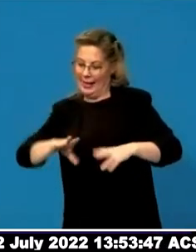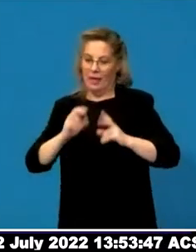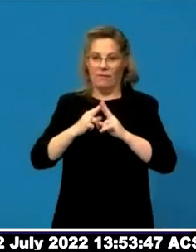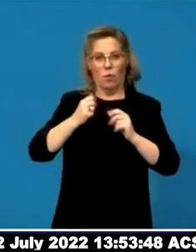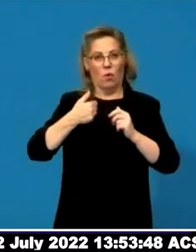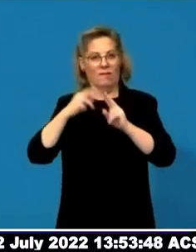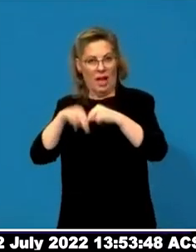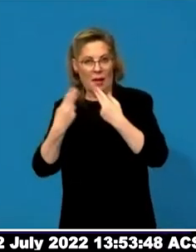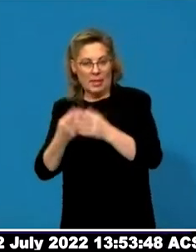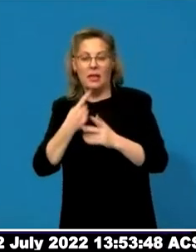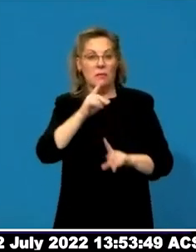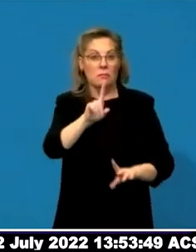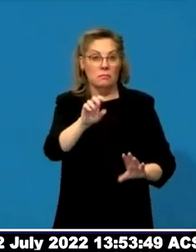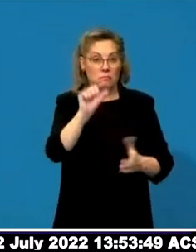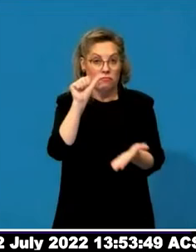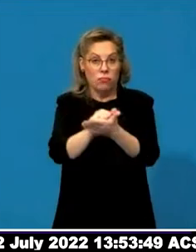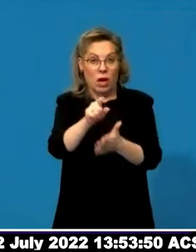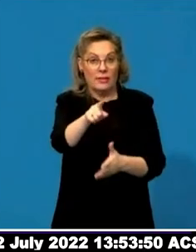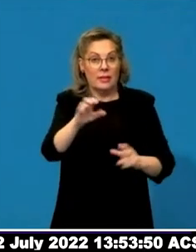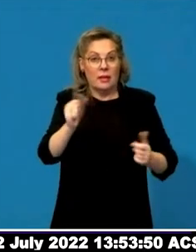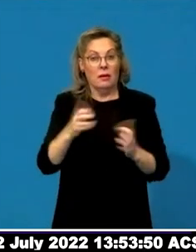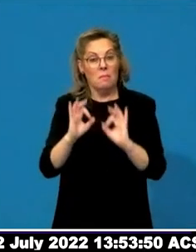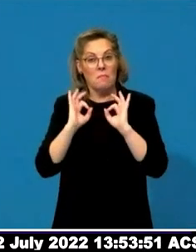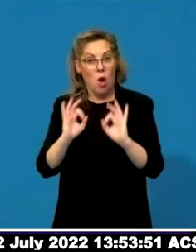Flexibility is the key to be able to use the plan